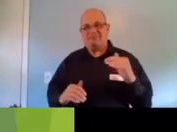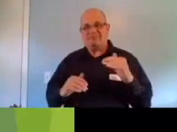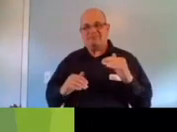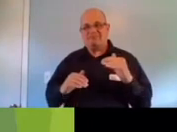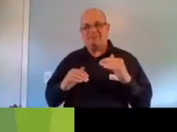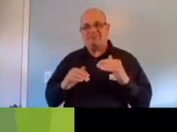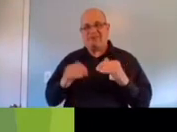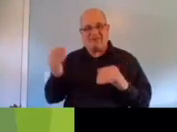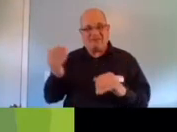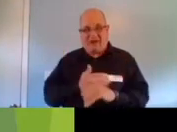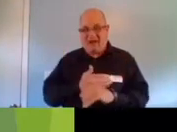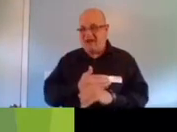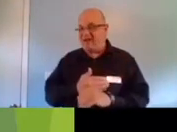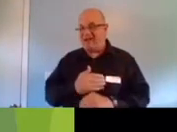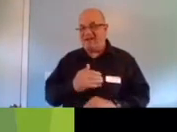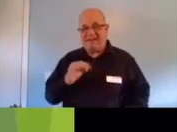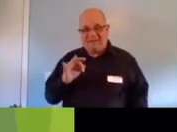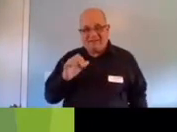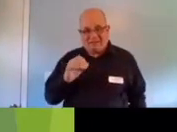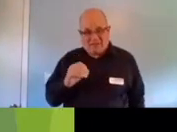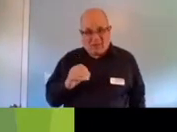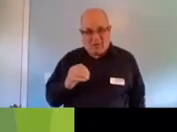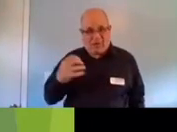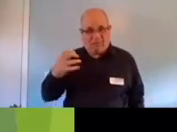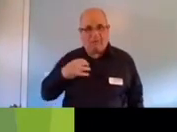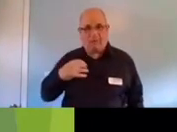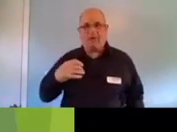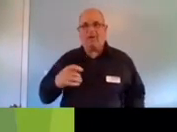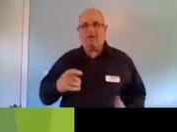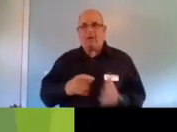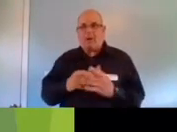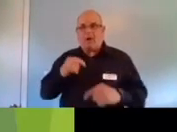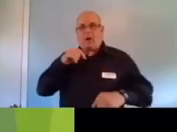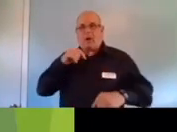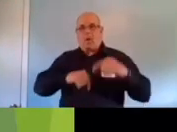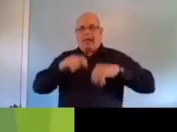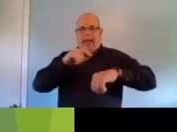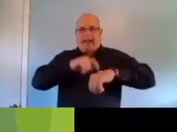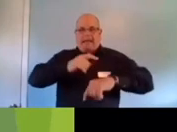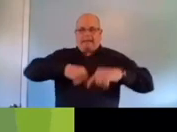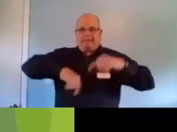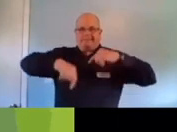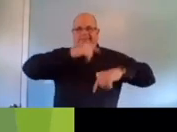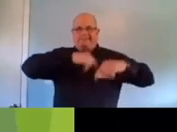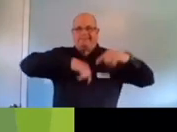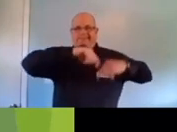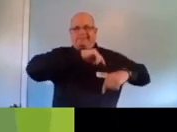at termination level the employer is not required to rewind the clock and go back and not fire